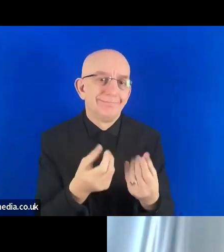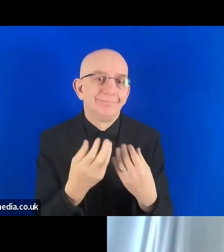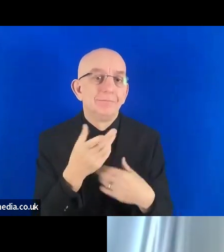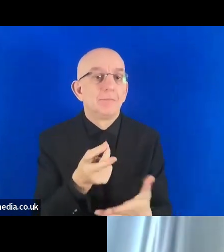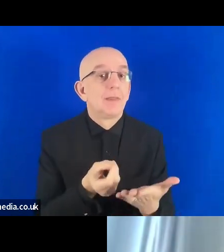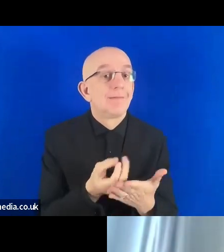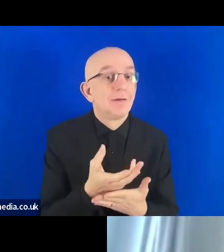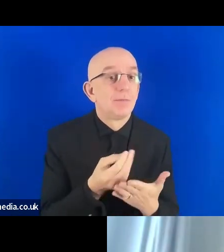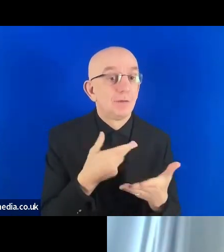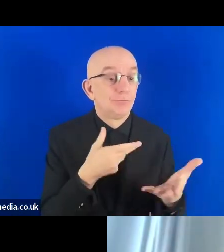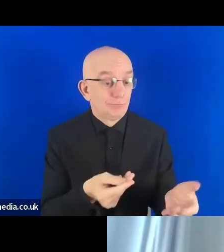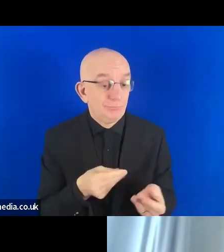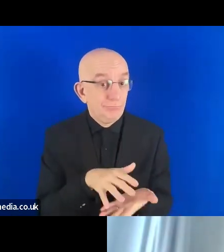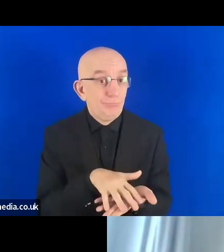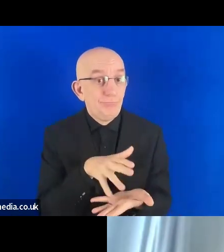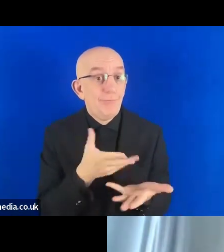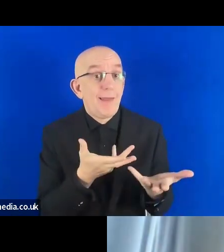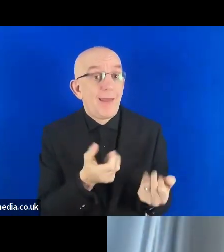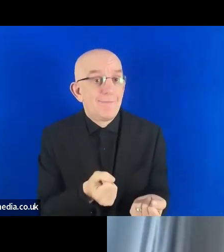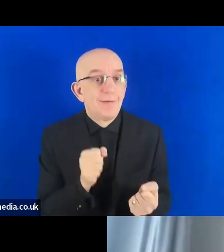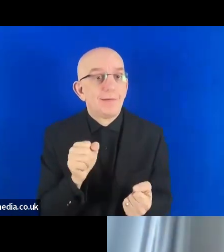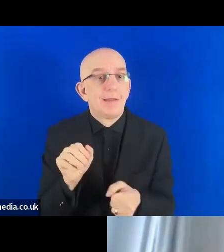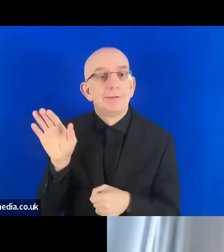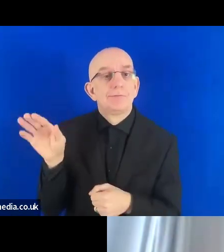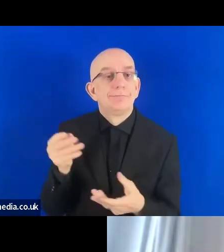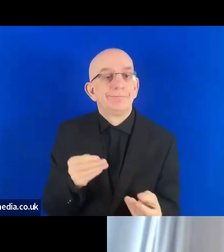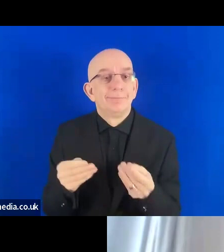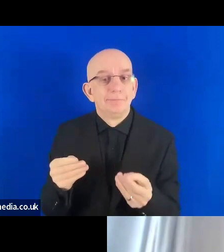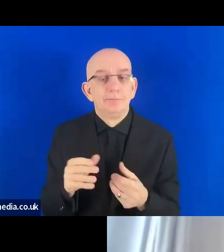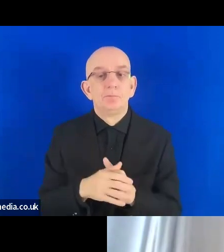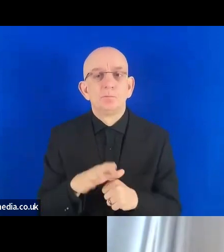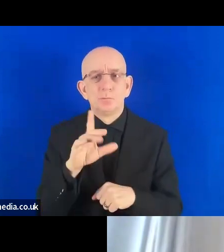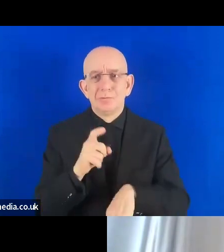Thanks for all these questions. As and thank you Ina and go